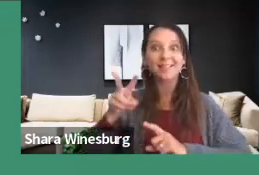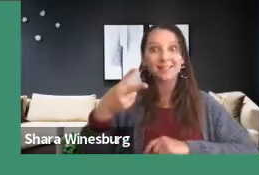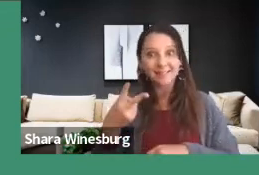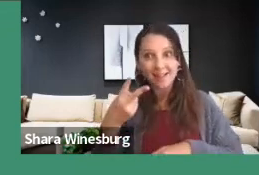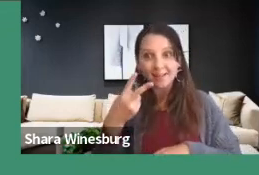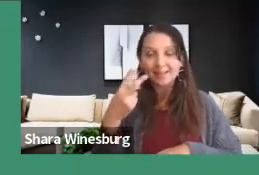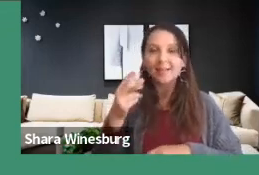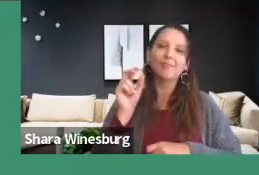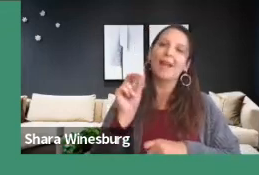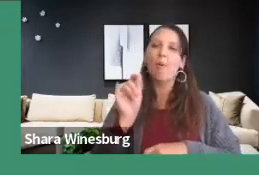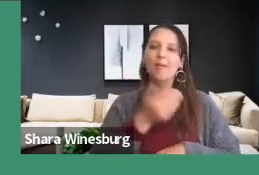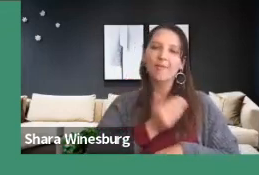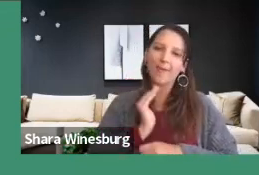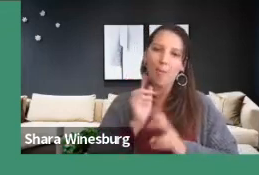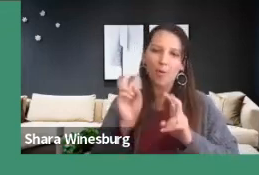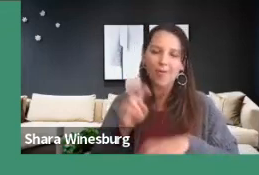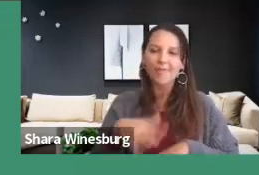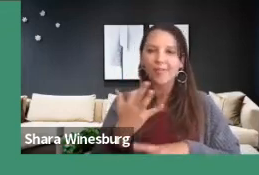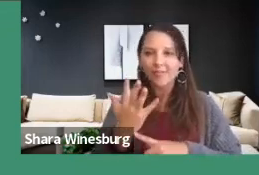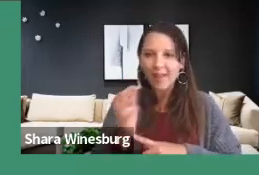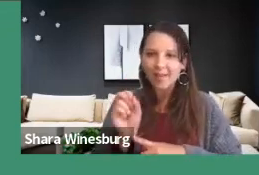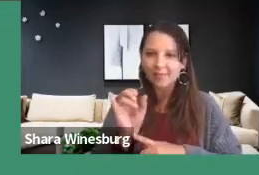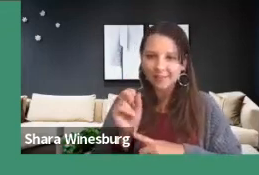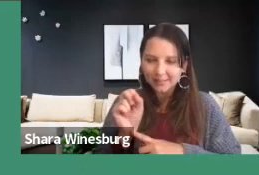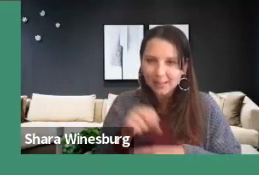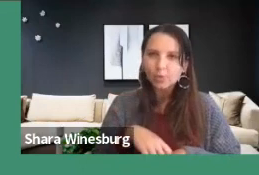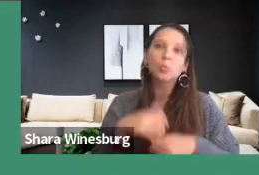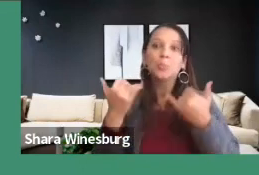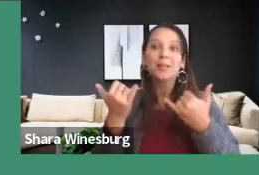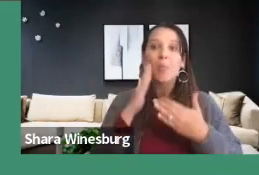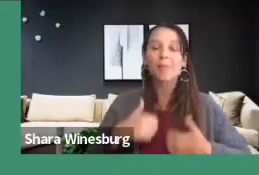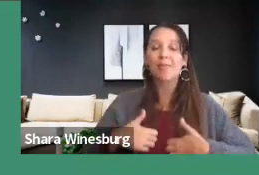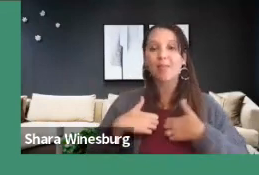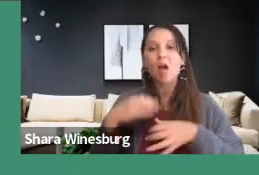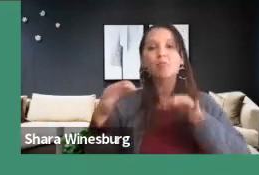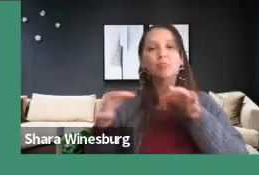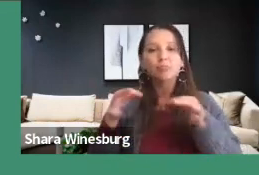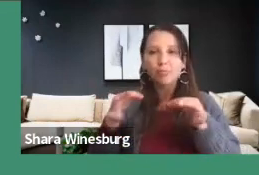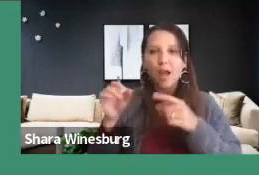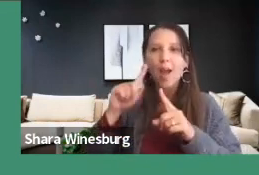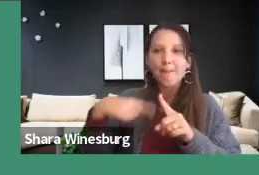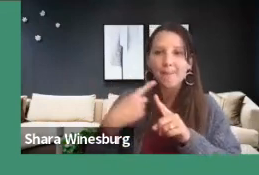We have a live town hall session today, which is our second out of five sessions.